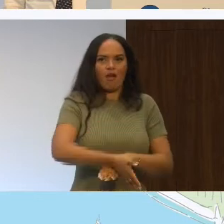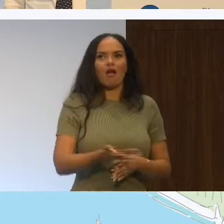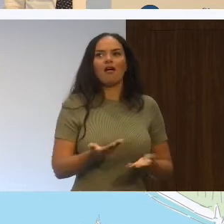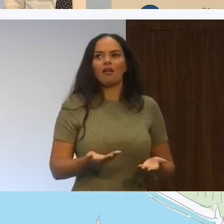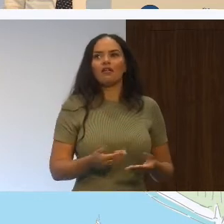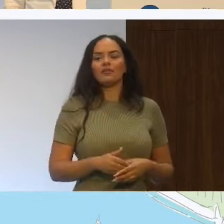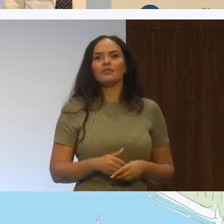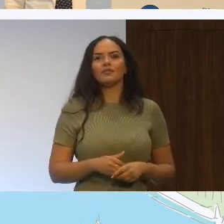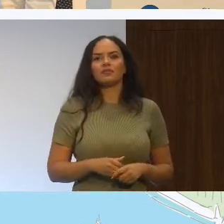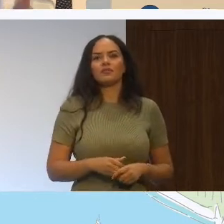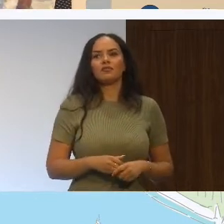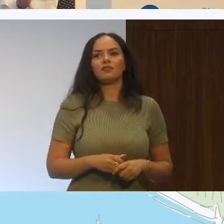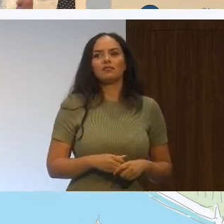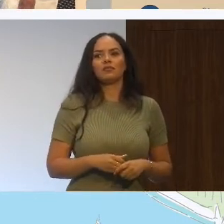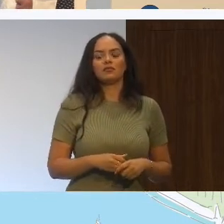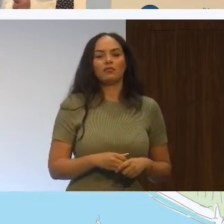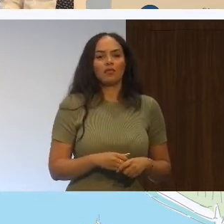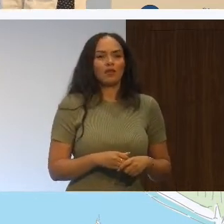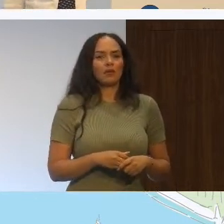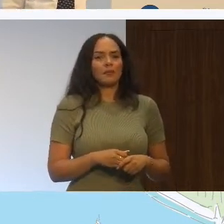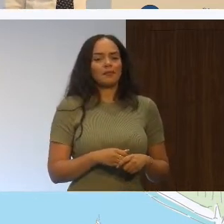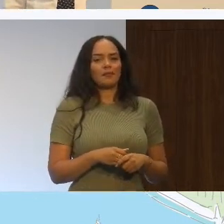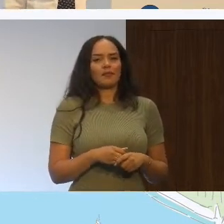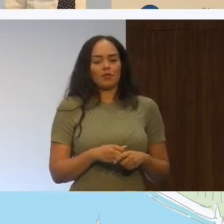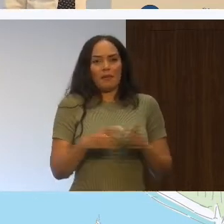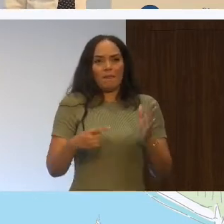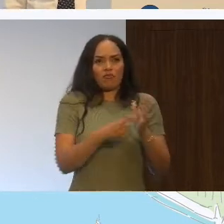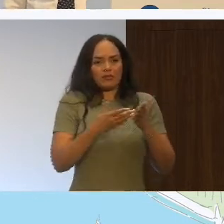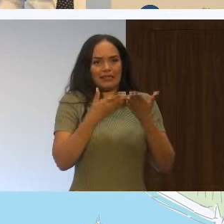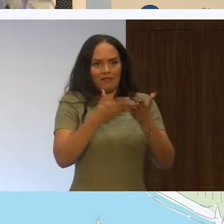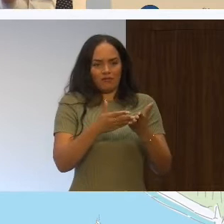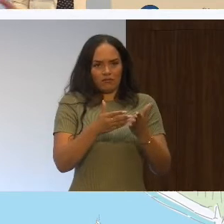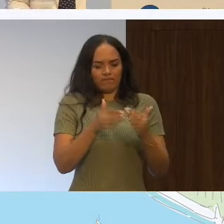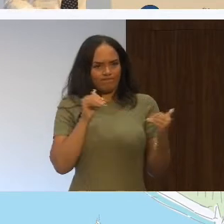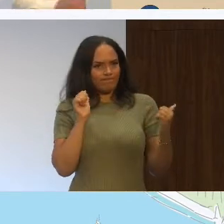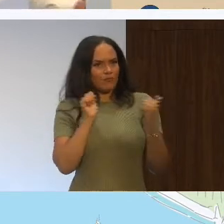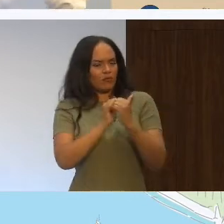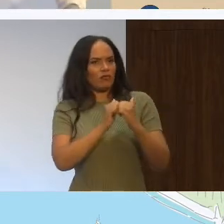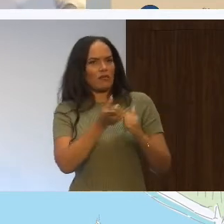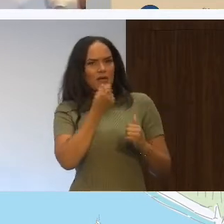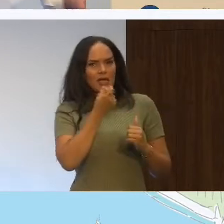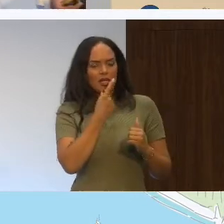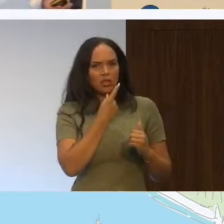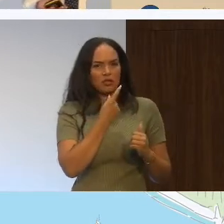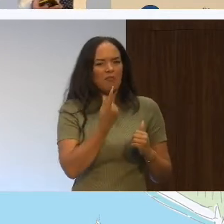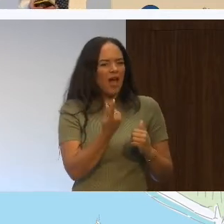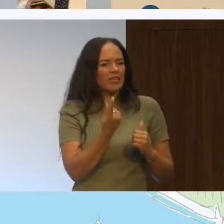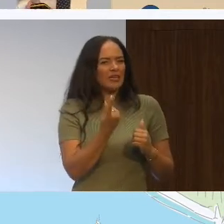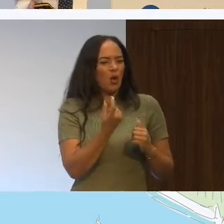migraines, they really want to be on something. But the general rule is if you're having more than one a week, then you should you should be in a preventative